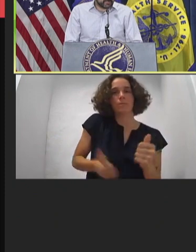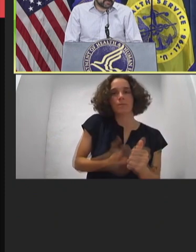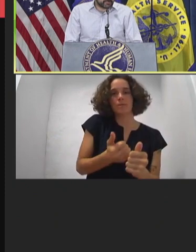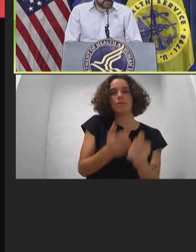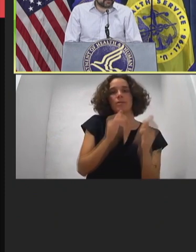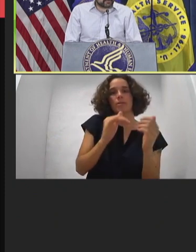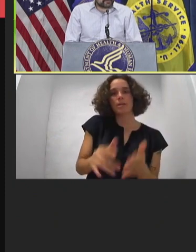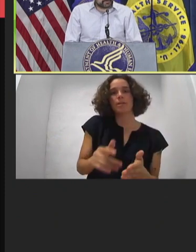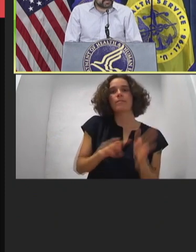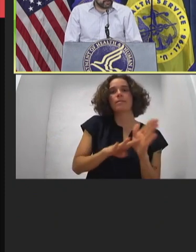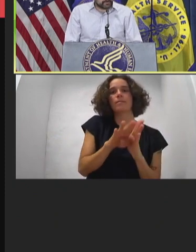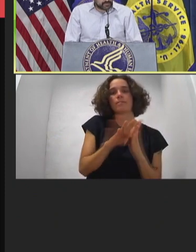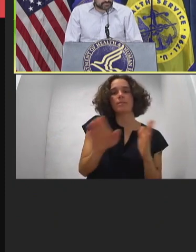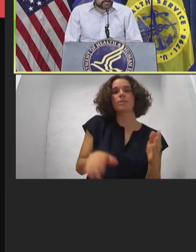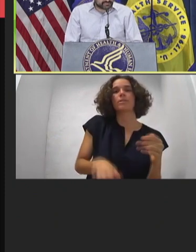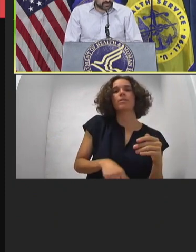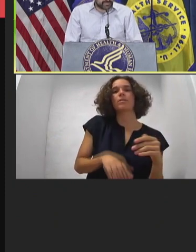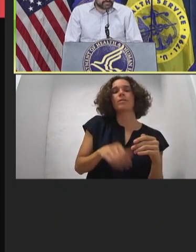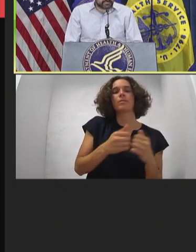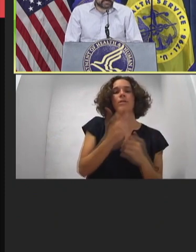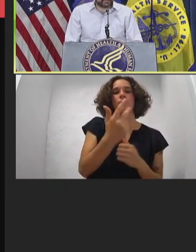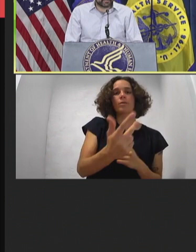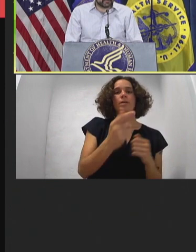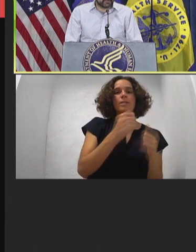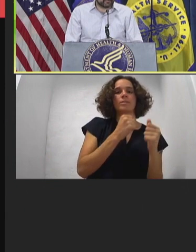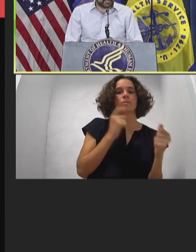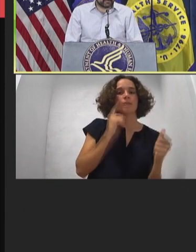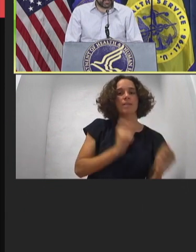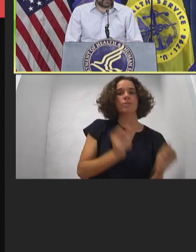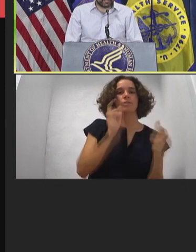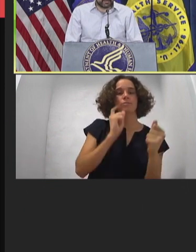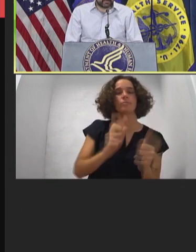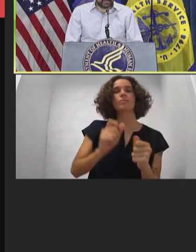sort of under three overarching strategies, which are known by the primary endpoint of